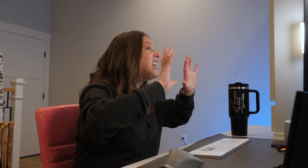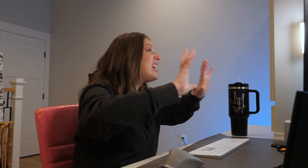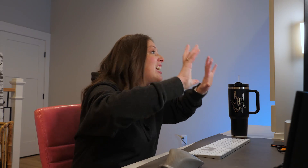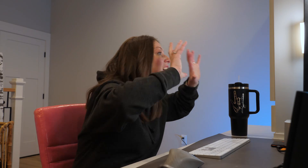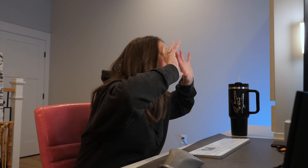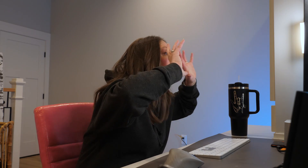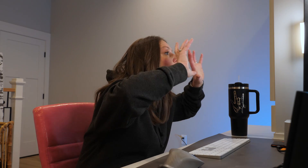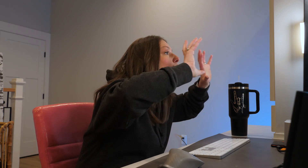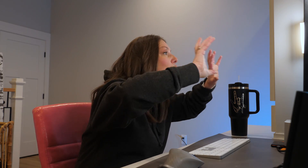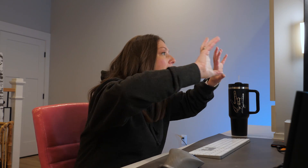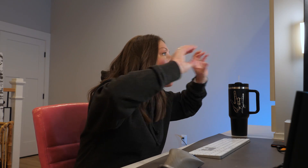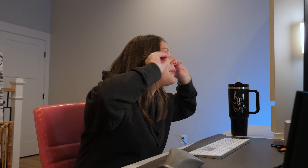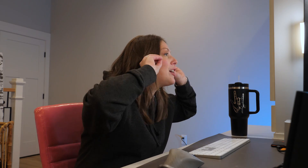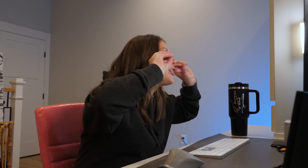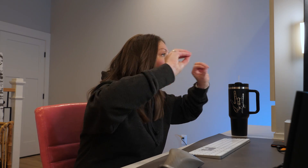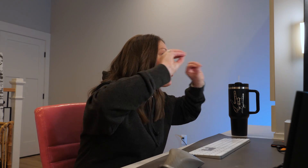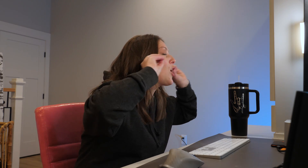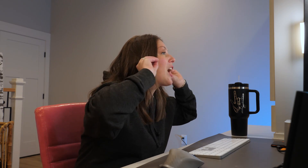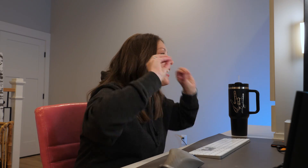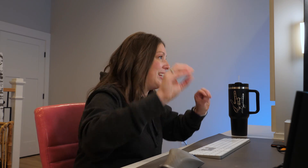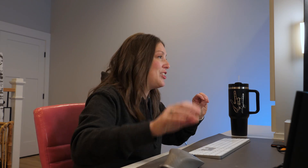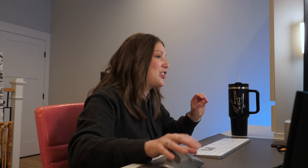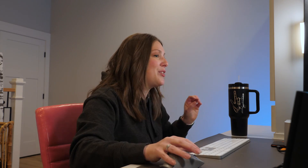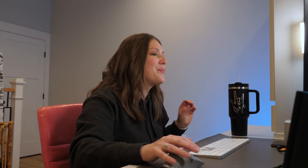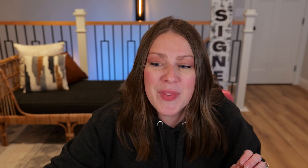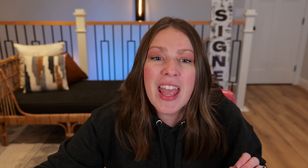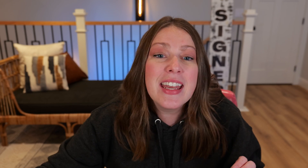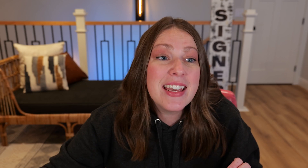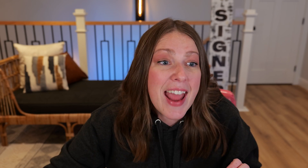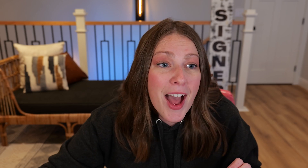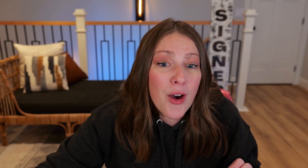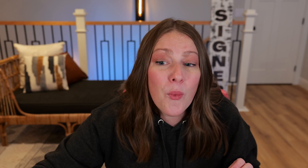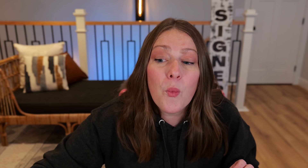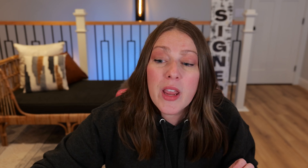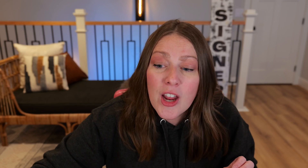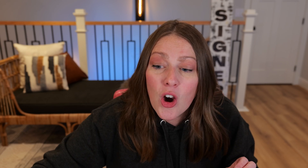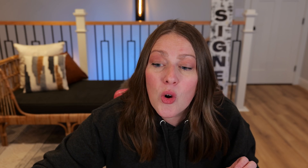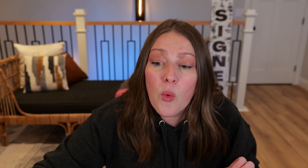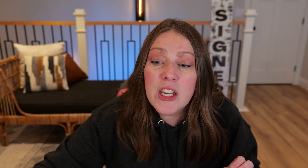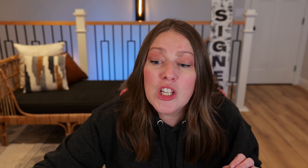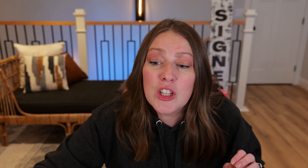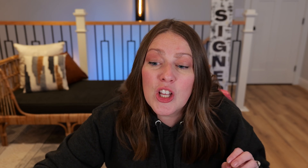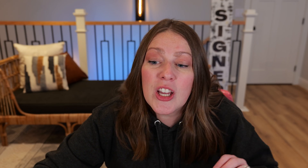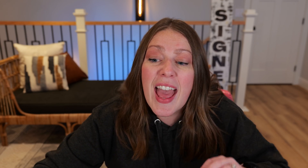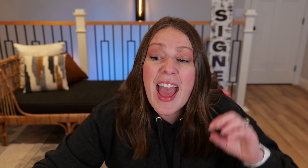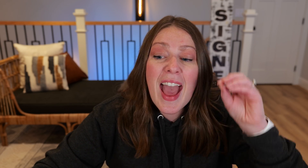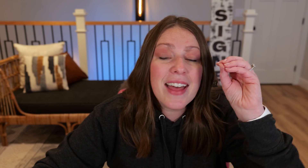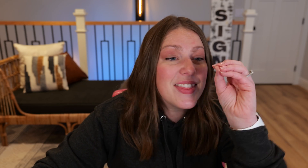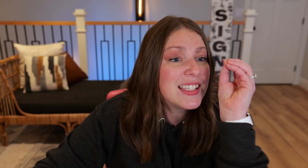He is grabbing your attention. Now we are going to look at this